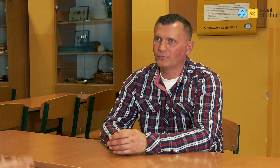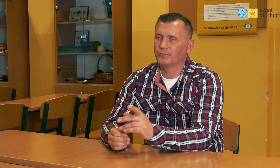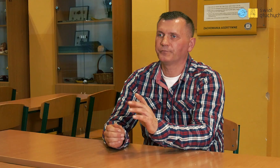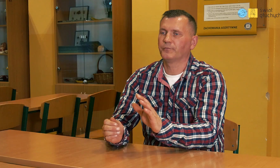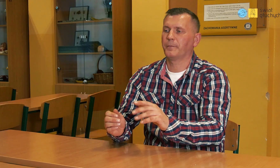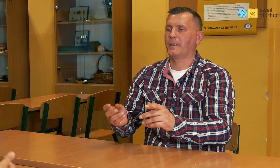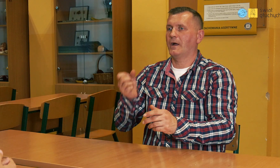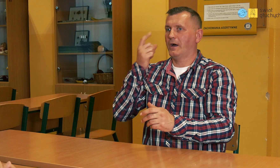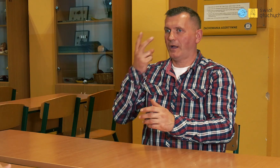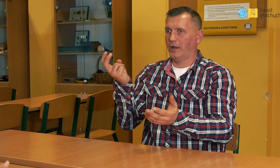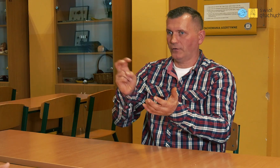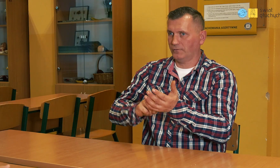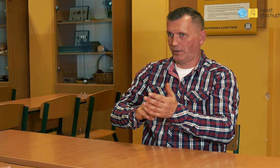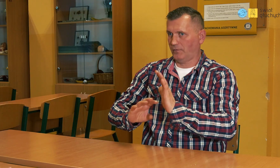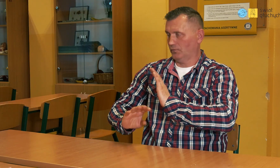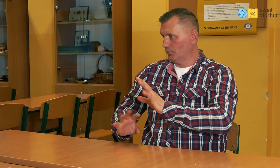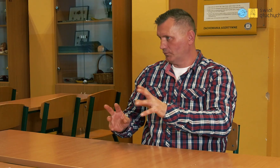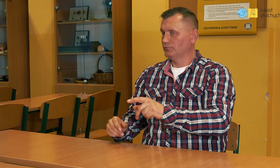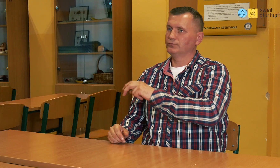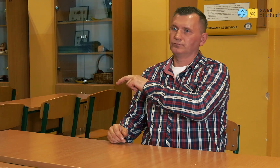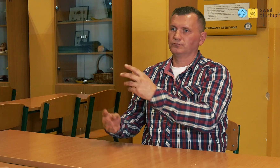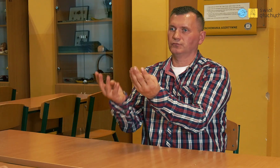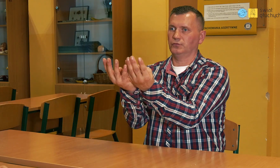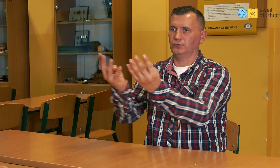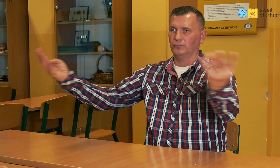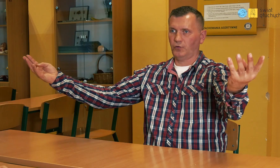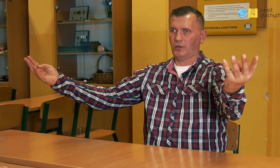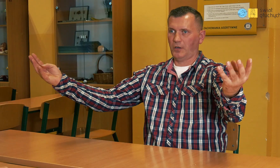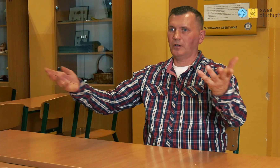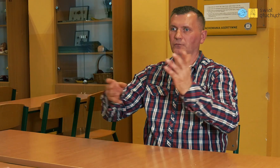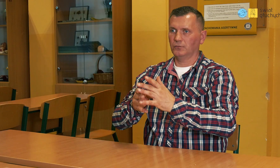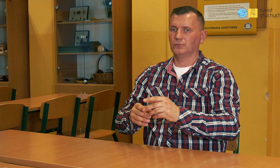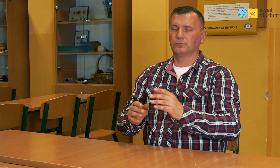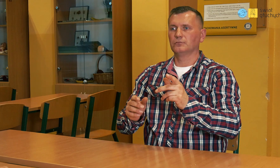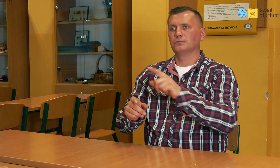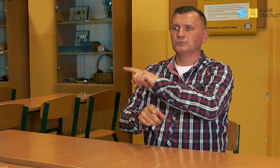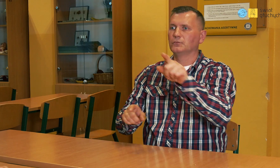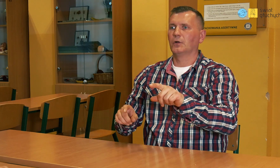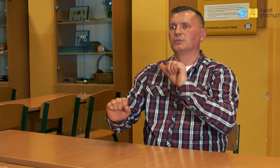get ready, and gather. We did various exercises - stretching, squats, etc.